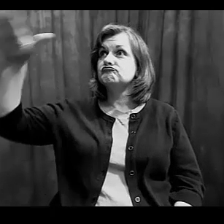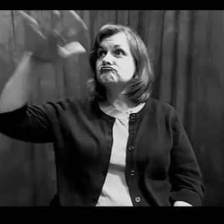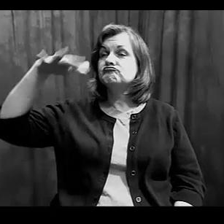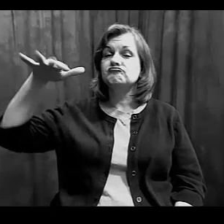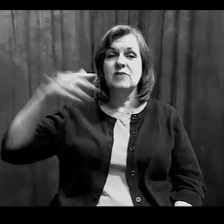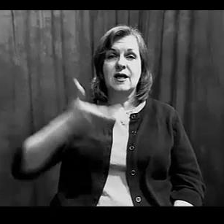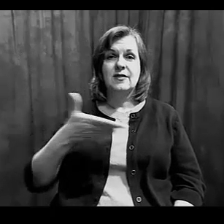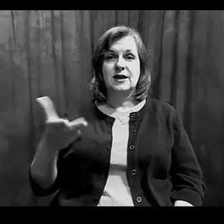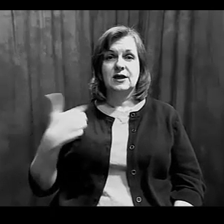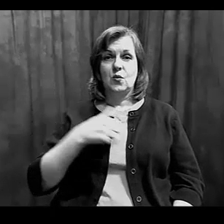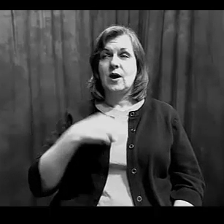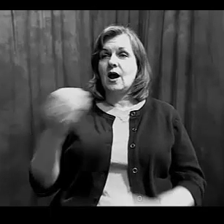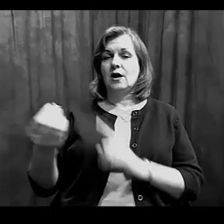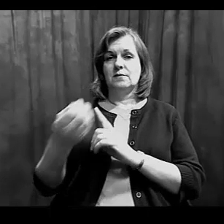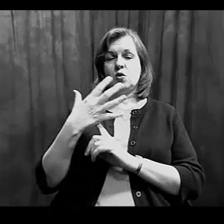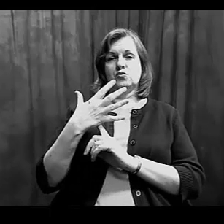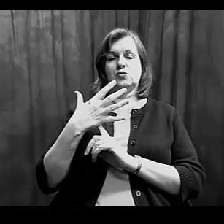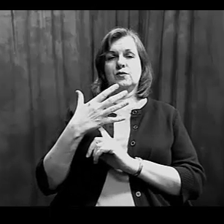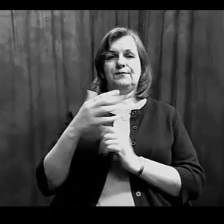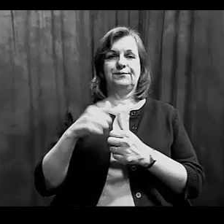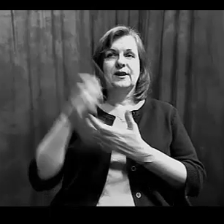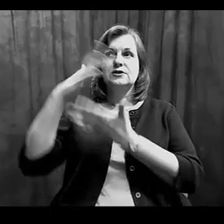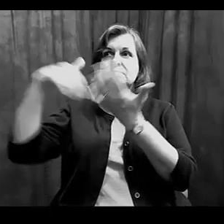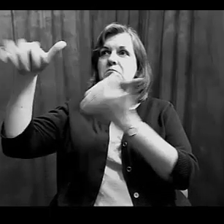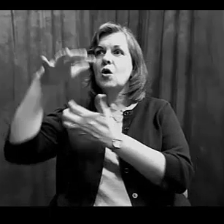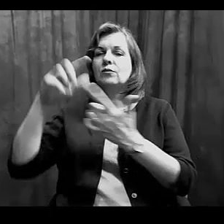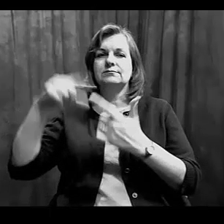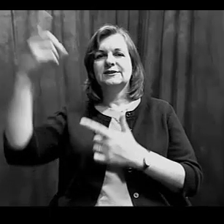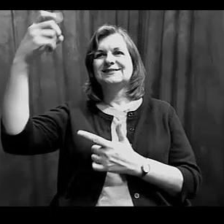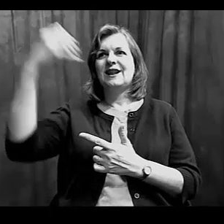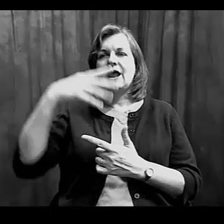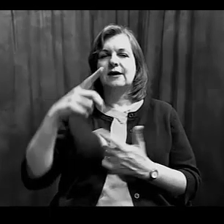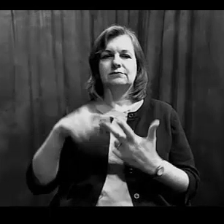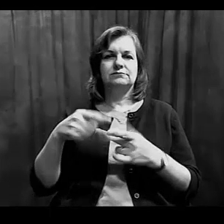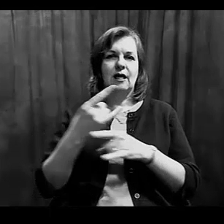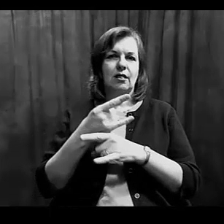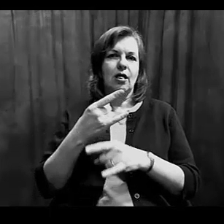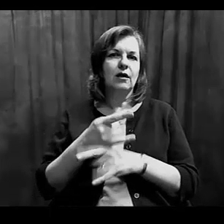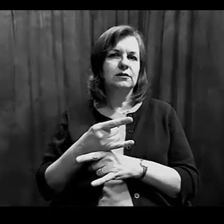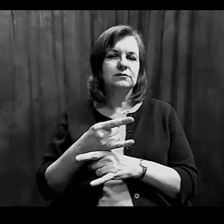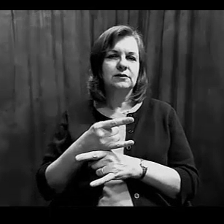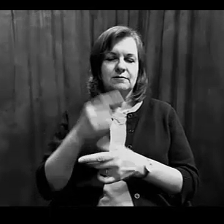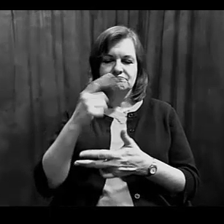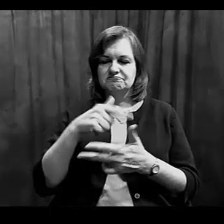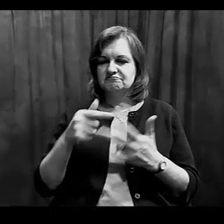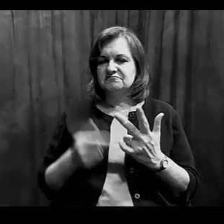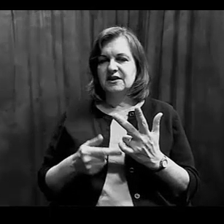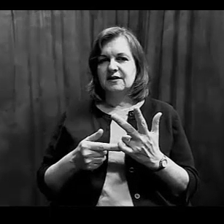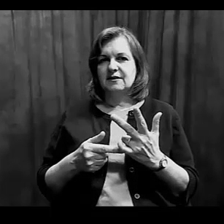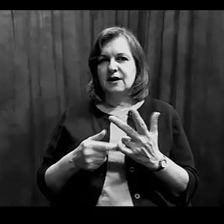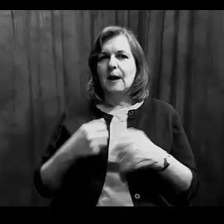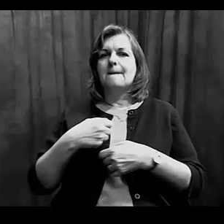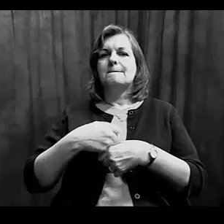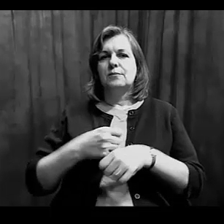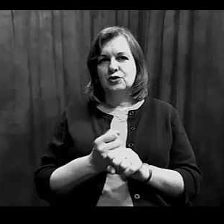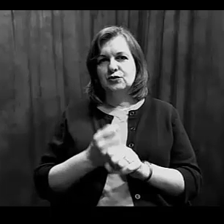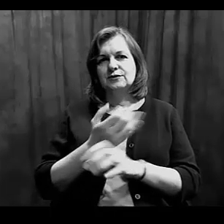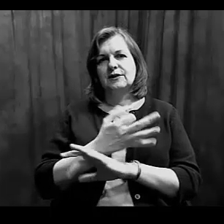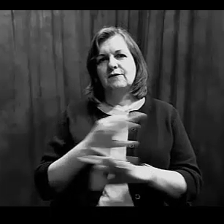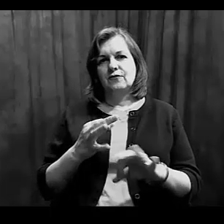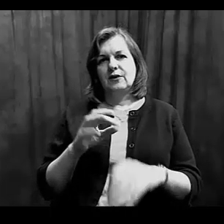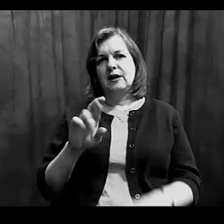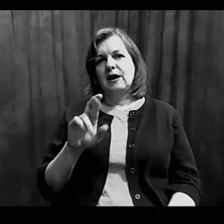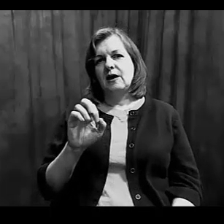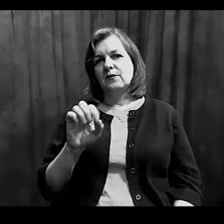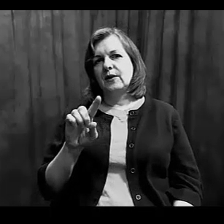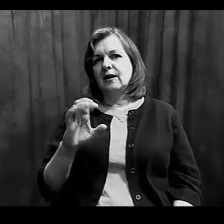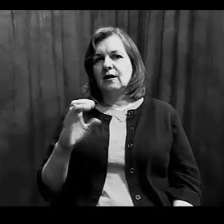so things that we are exposed to -- smoke sunlight alcohol all of these things actually produce free radicals in the body so we